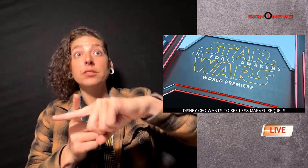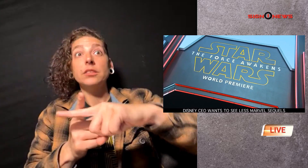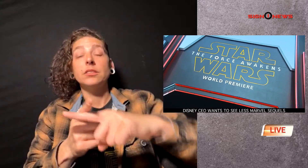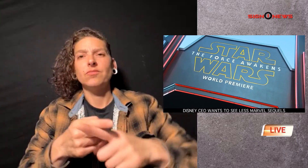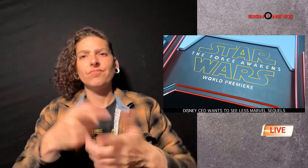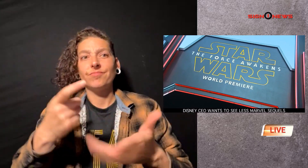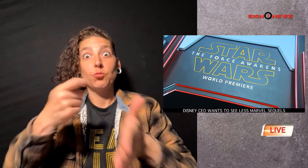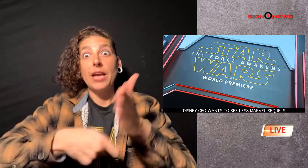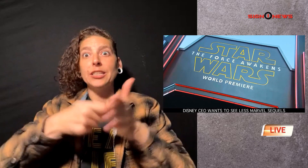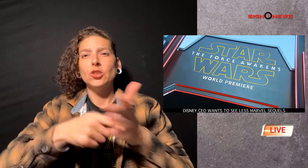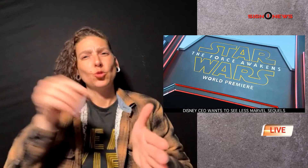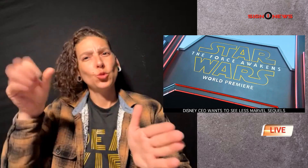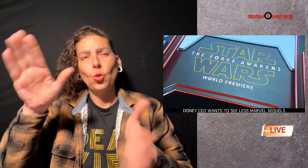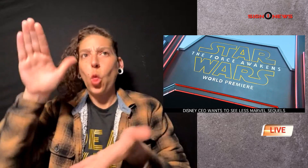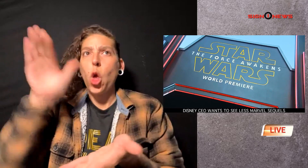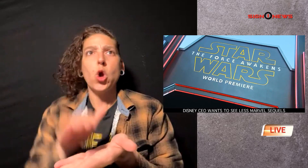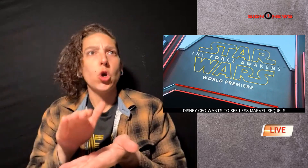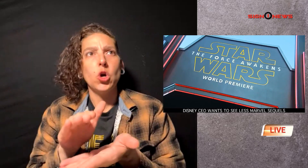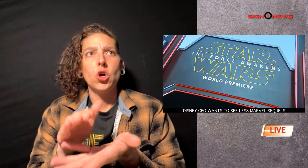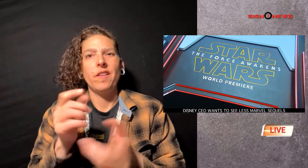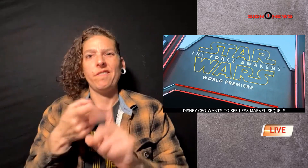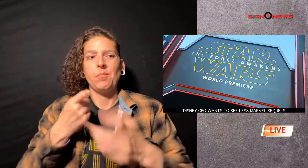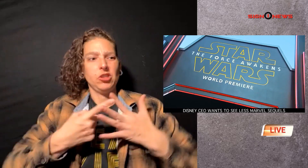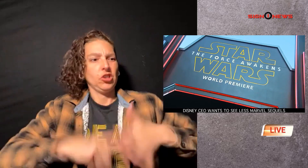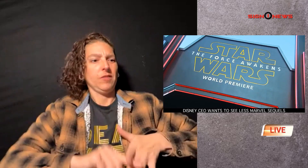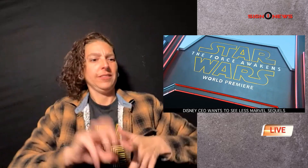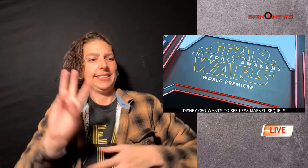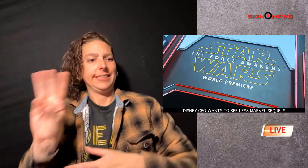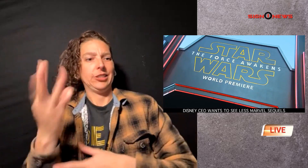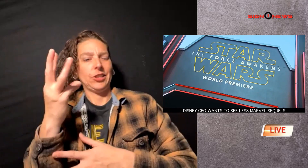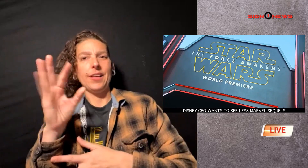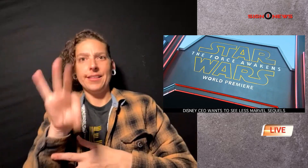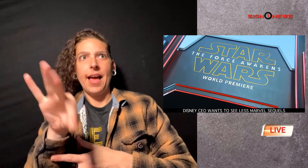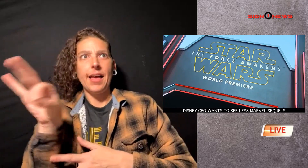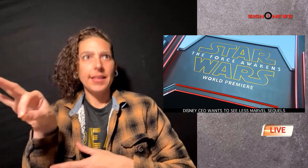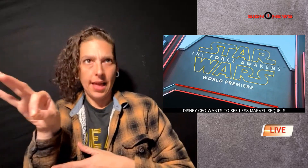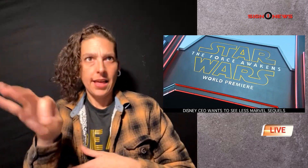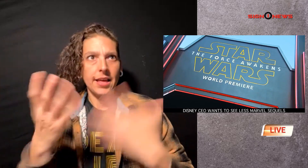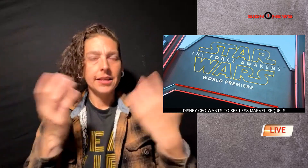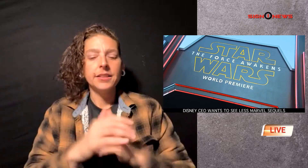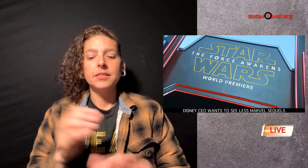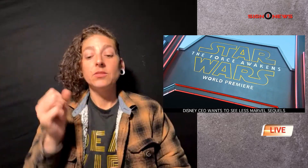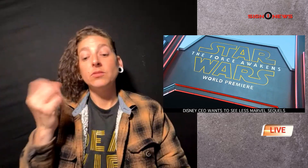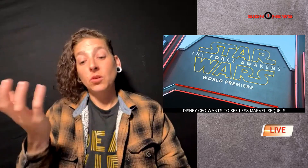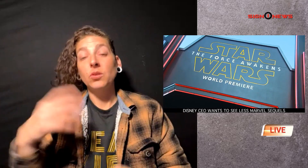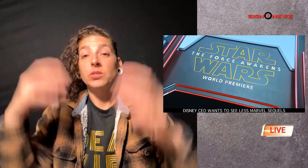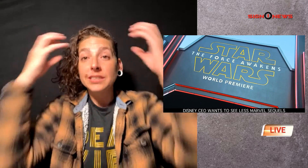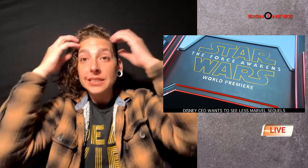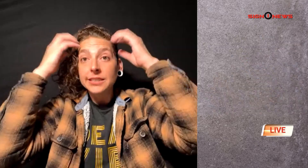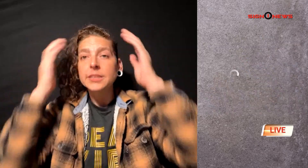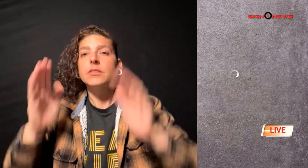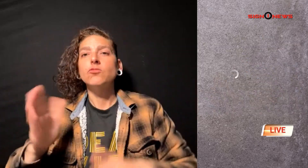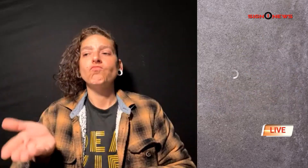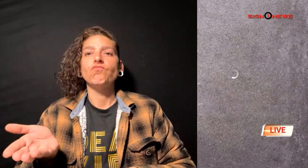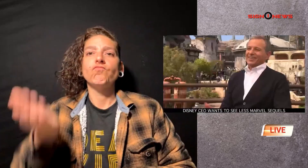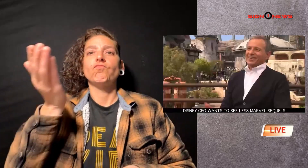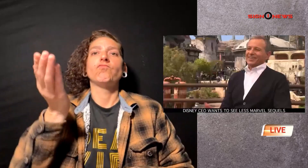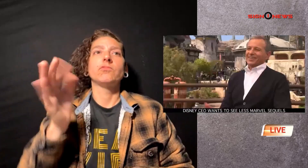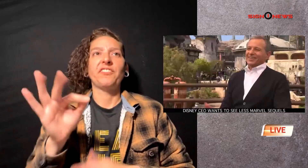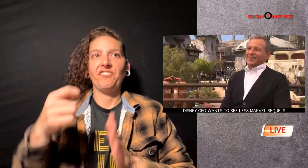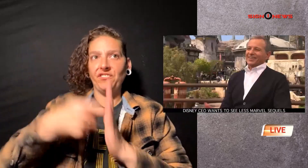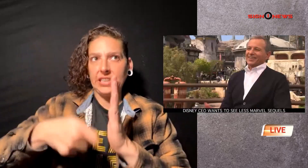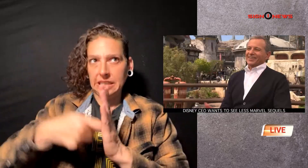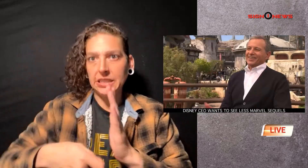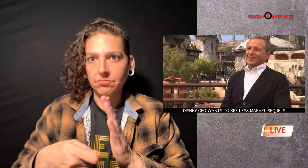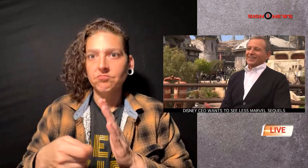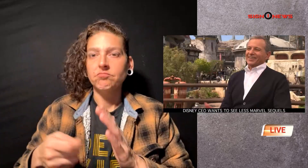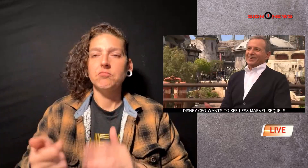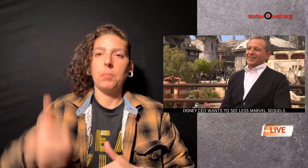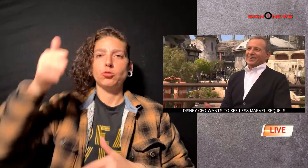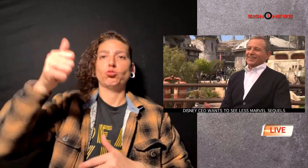he said the cost of Disney plus was too low from the start at $6.99 Disney raised the fee to $10.99